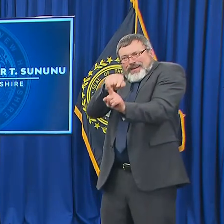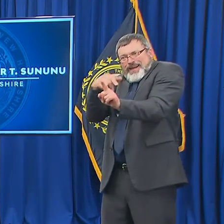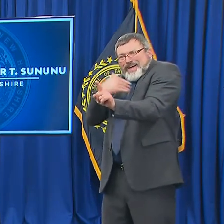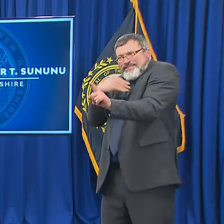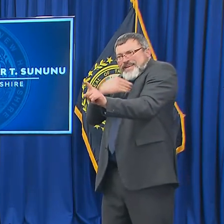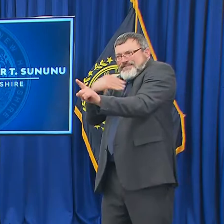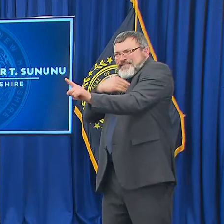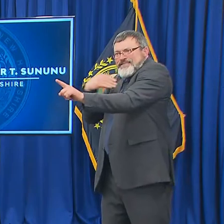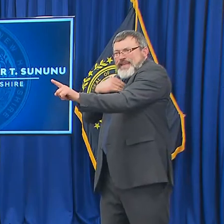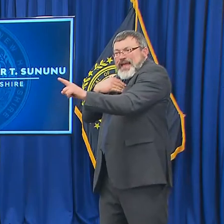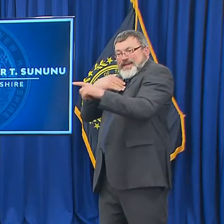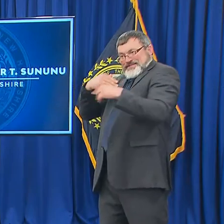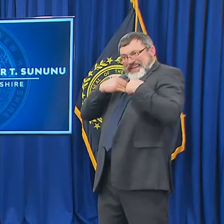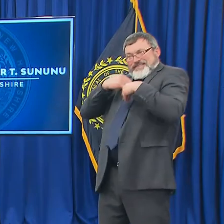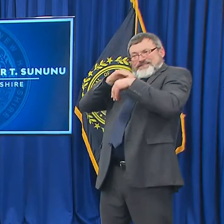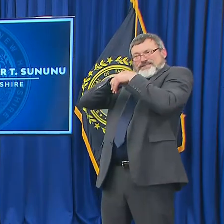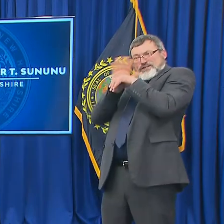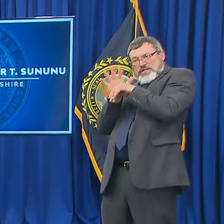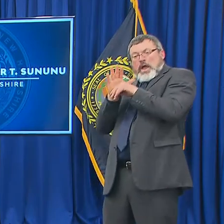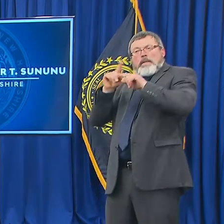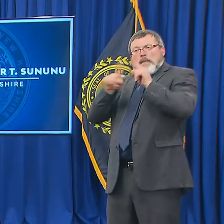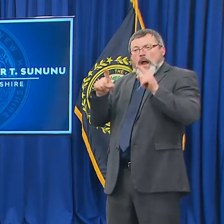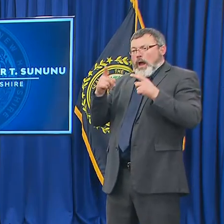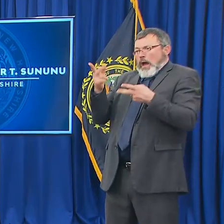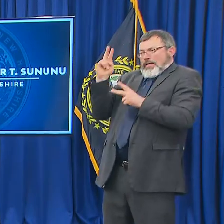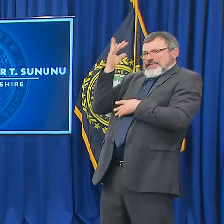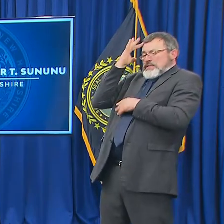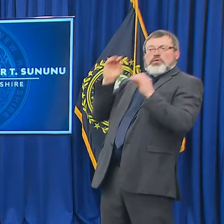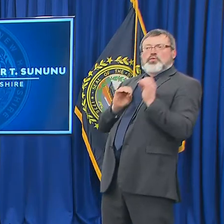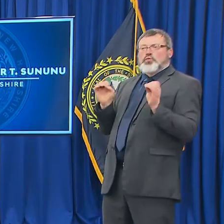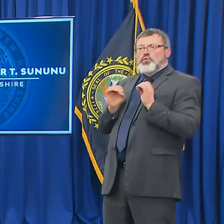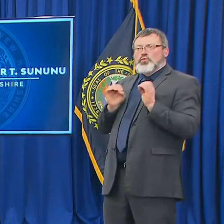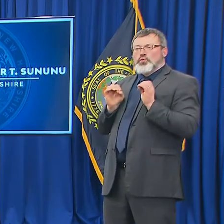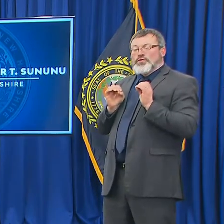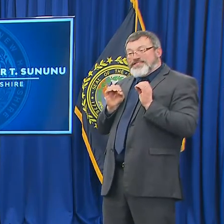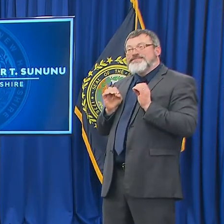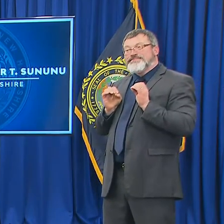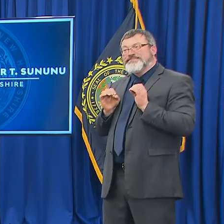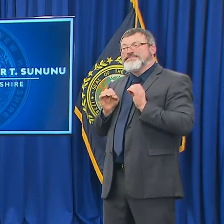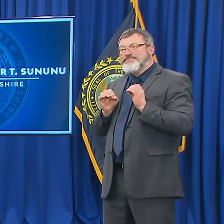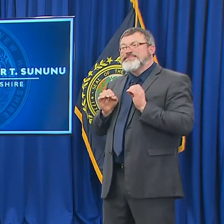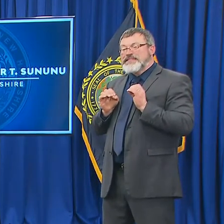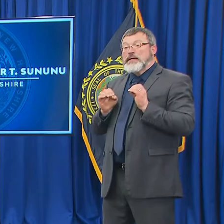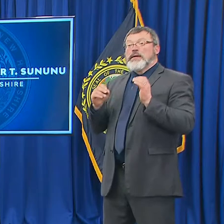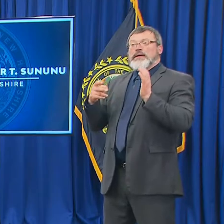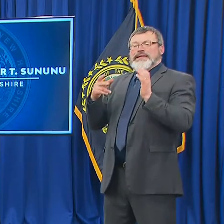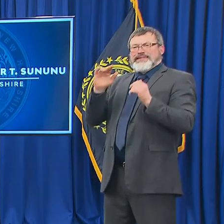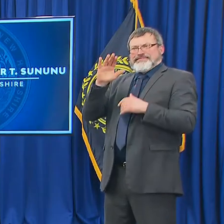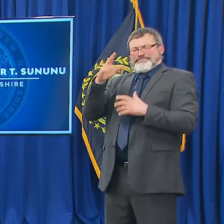members and those they care for safe and allowing our economy to stay open.